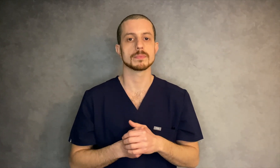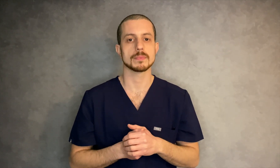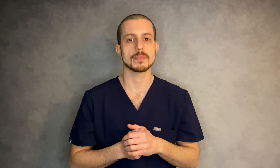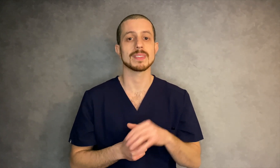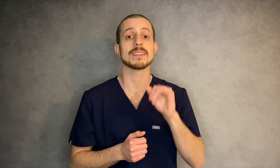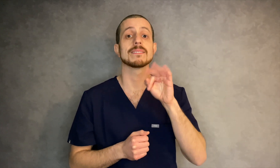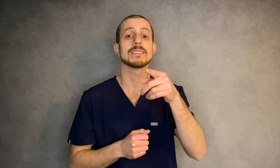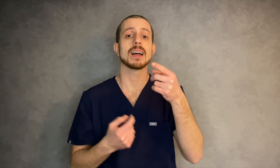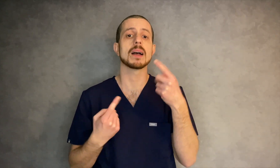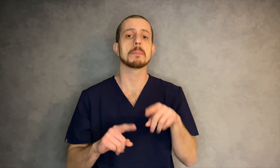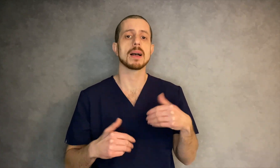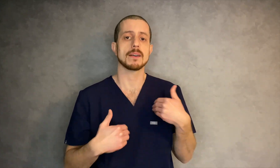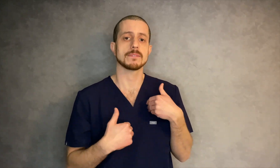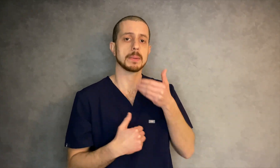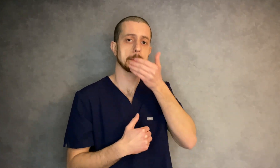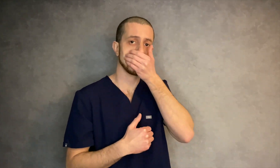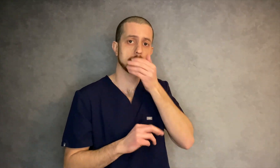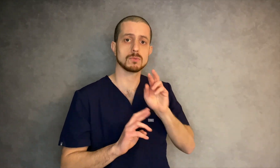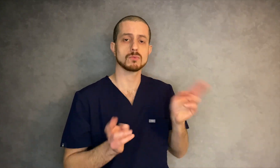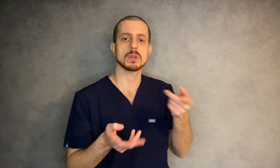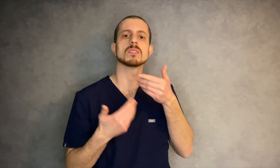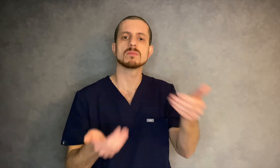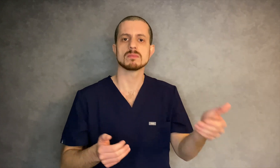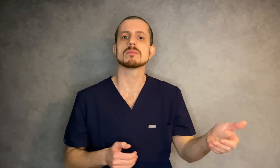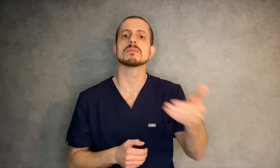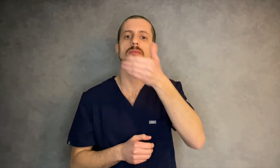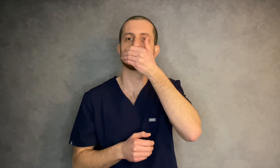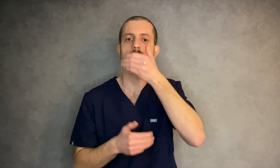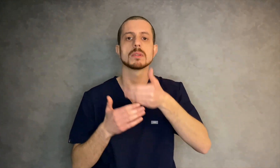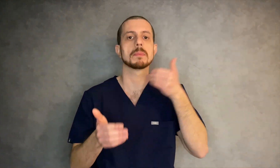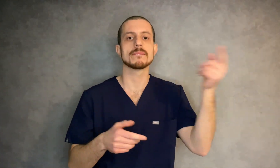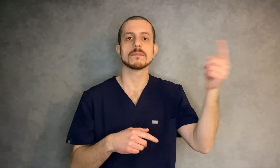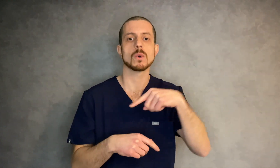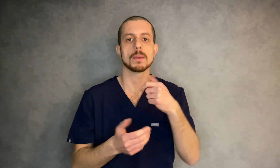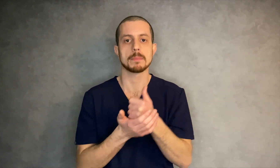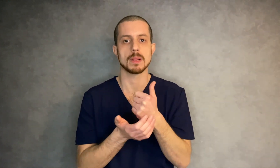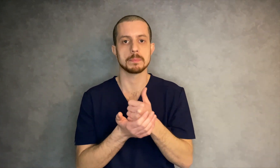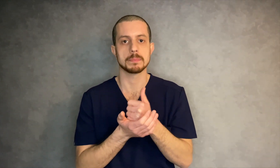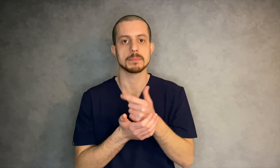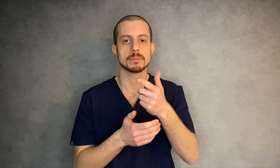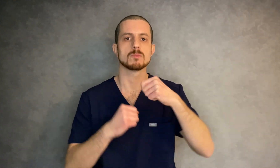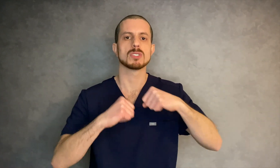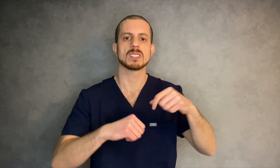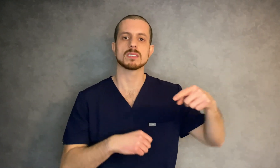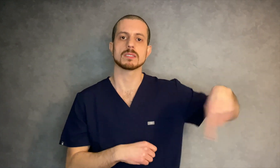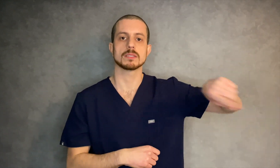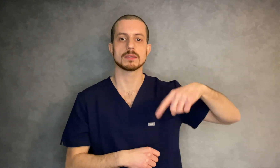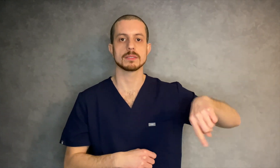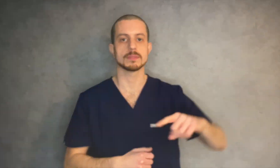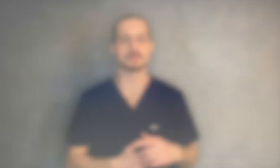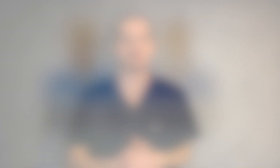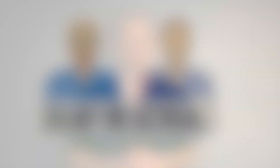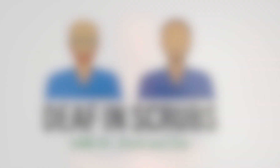If you happen to have a mask at home, you should put it on before help arrives to protect them.